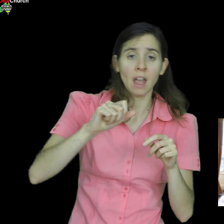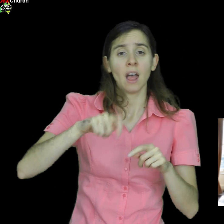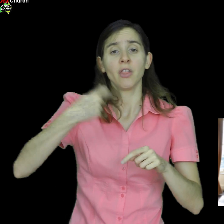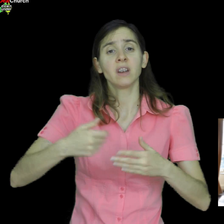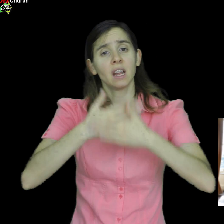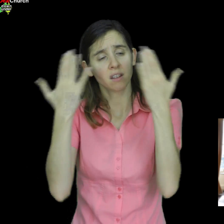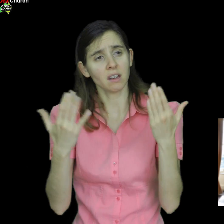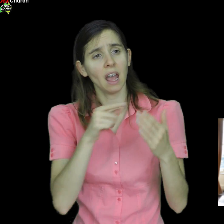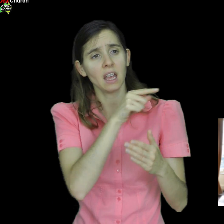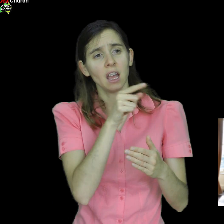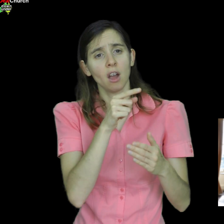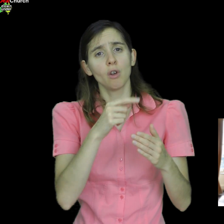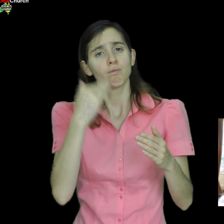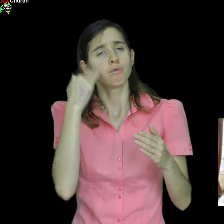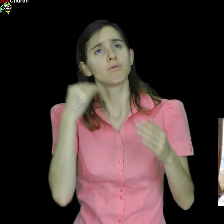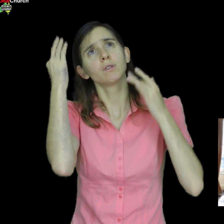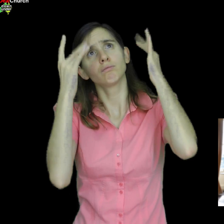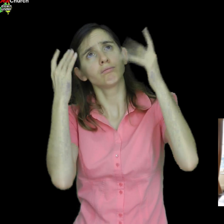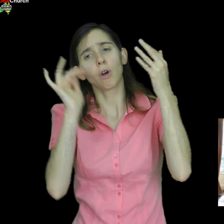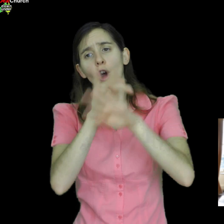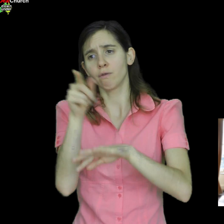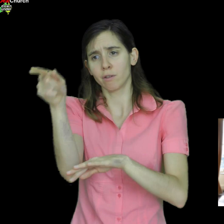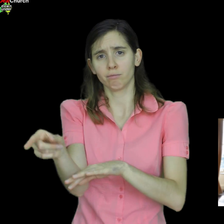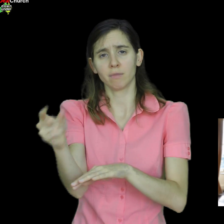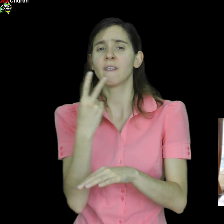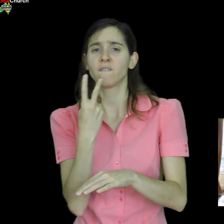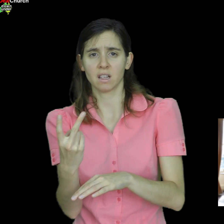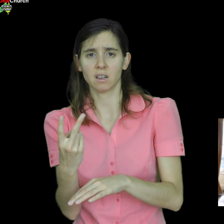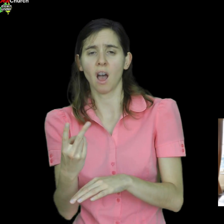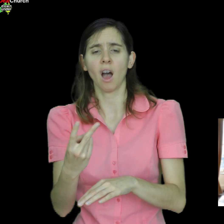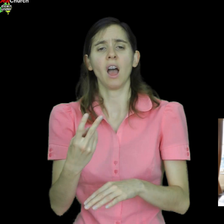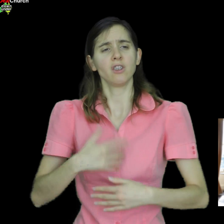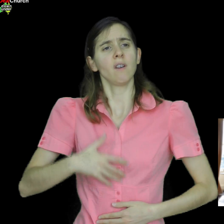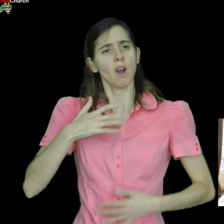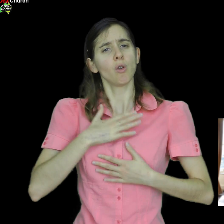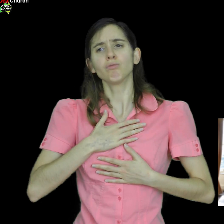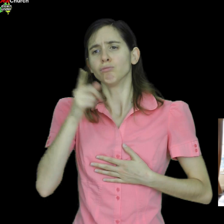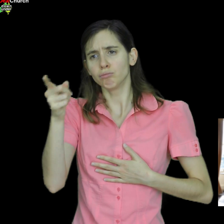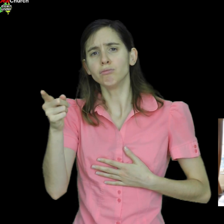thought about her night's visitor and grew convinced that the being she saw was Jesus.